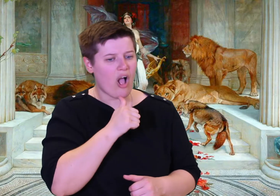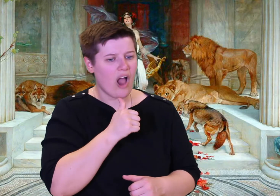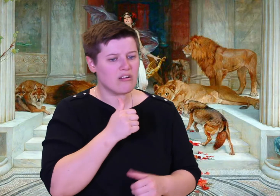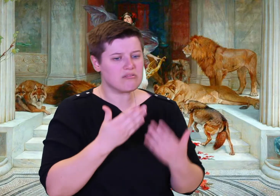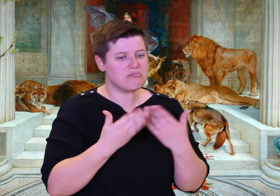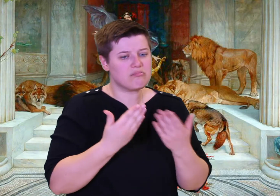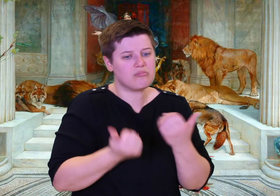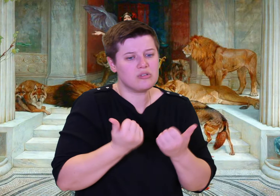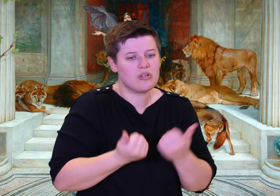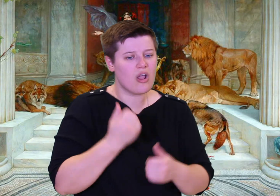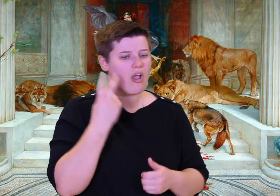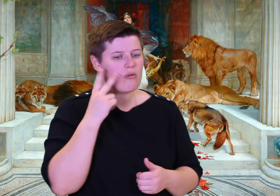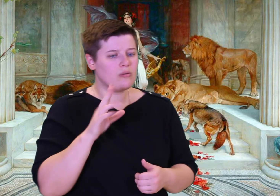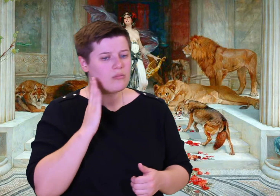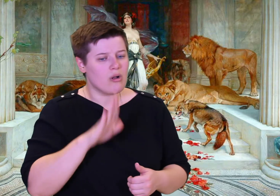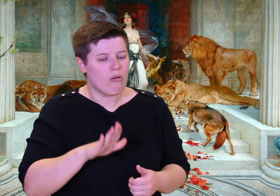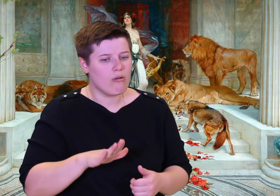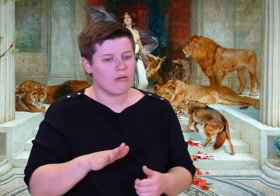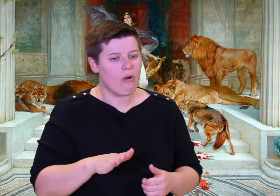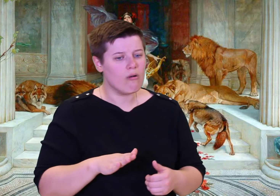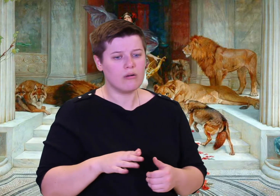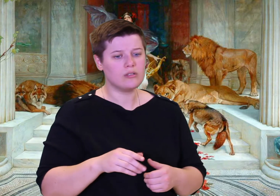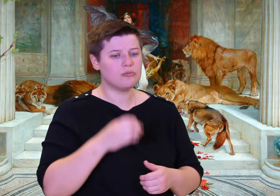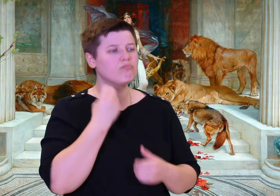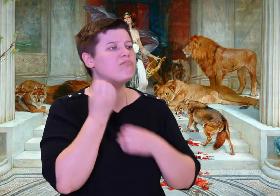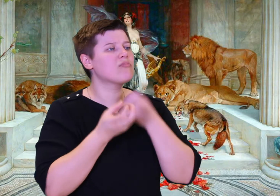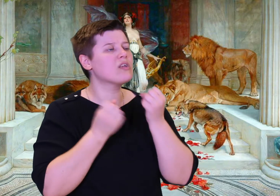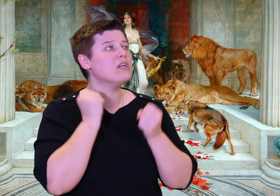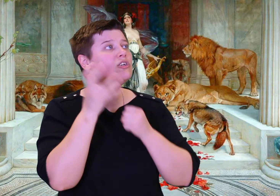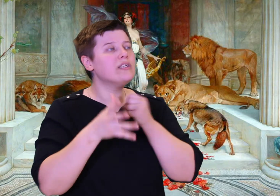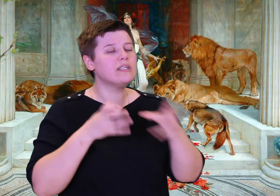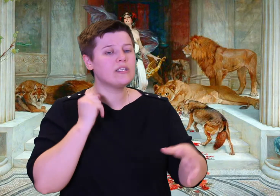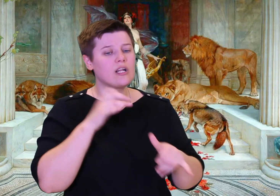was singing as she worked her loom.